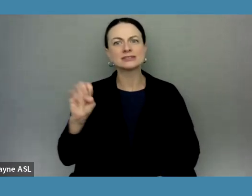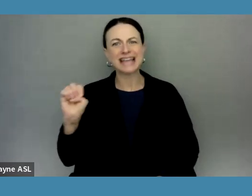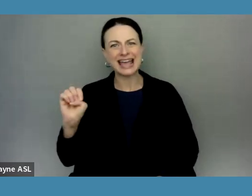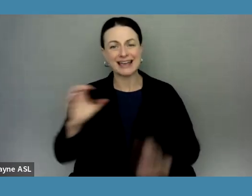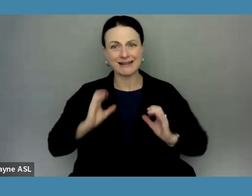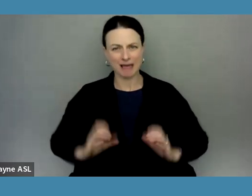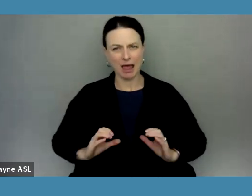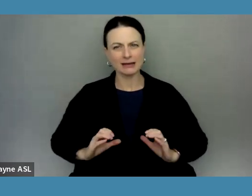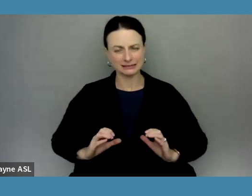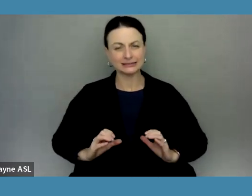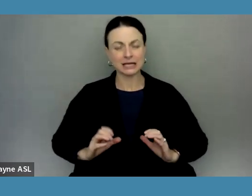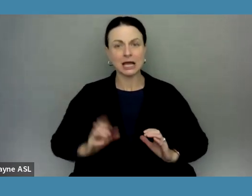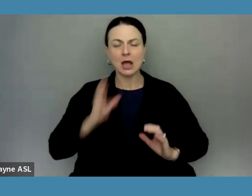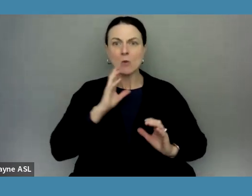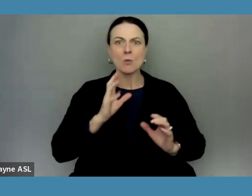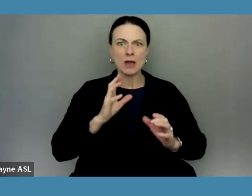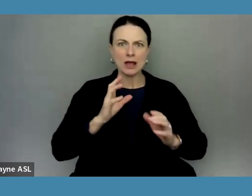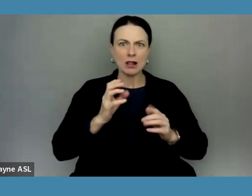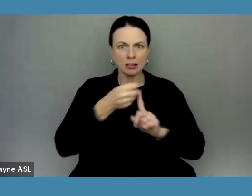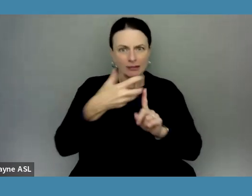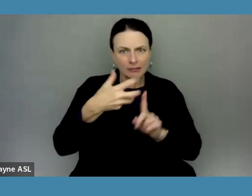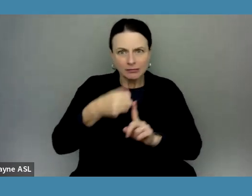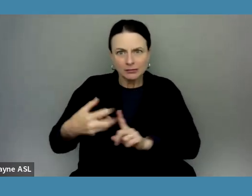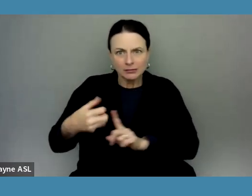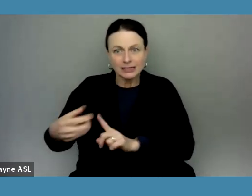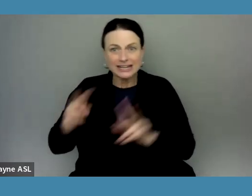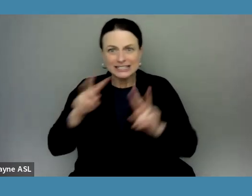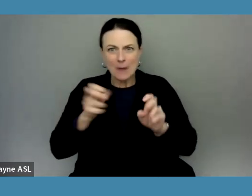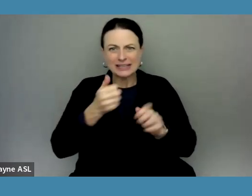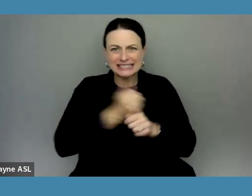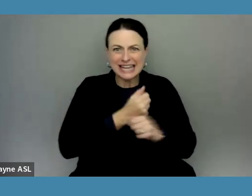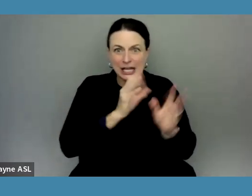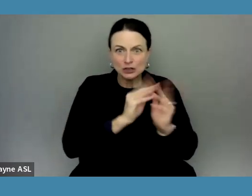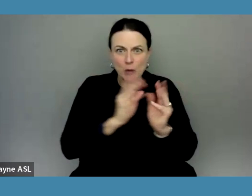in each webinar that's going to be going on once a month,